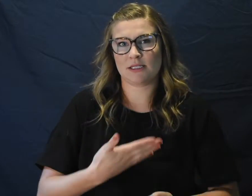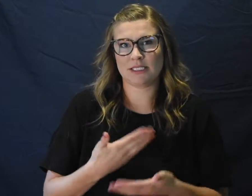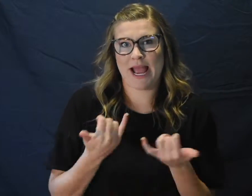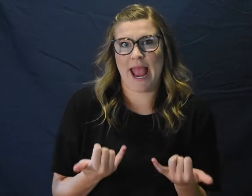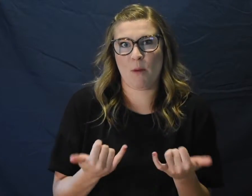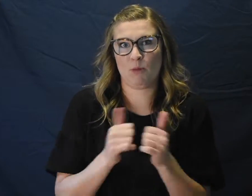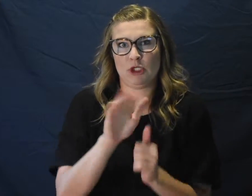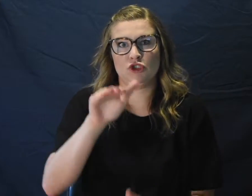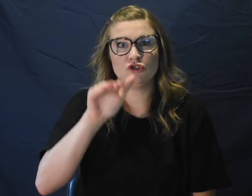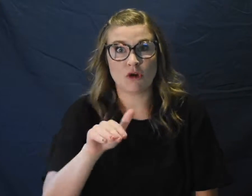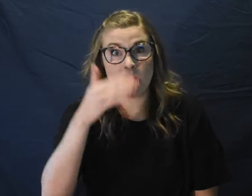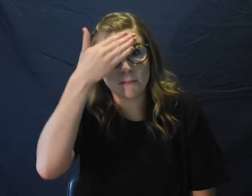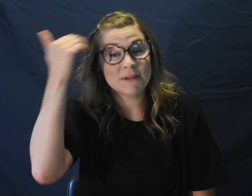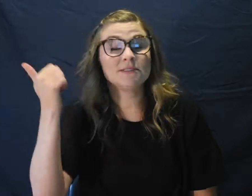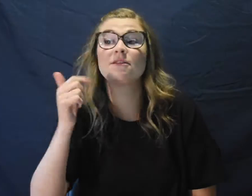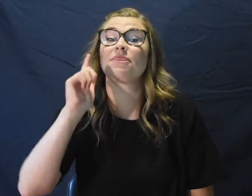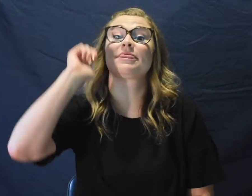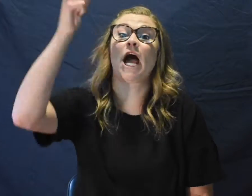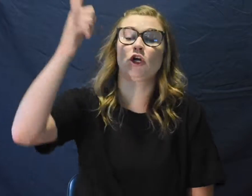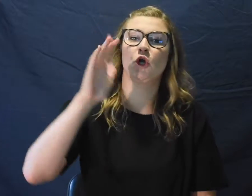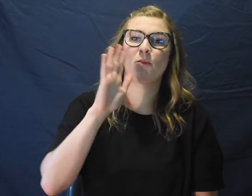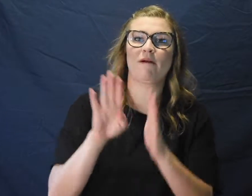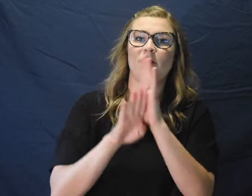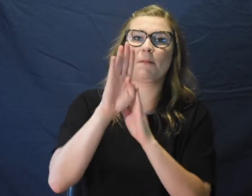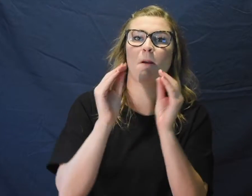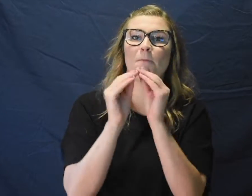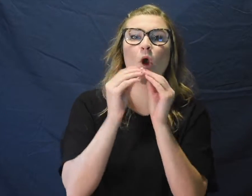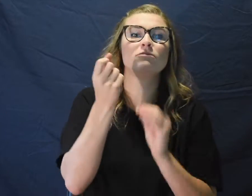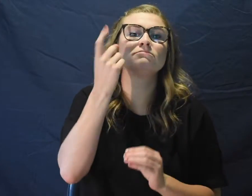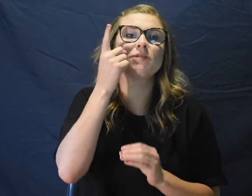important to teach your child consent now because later it will help them develop a